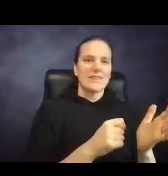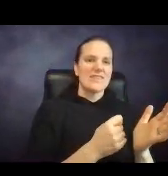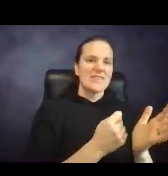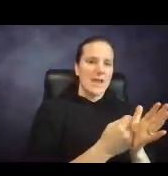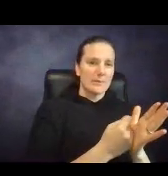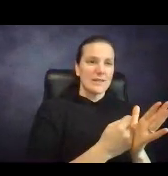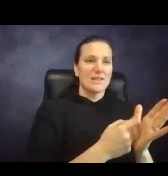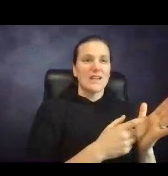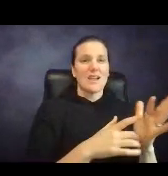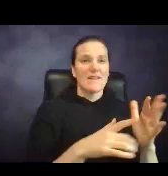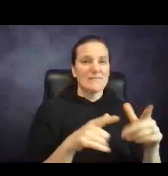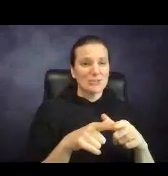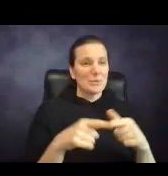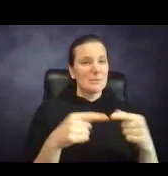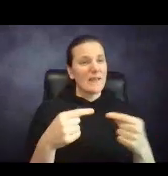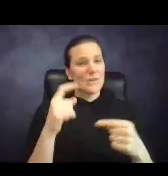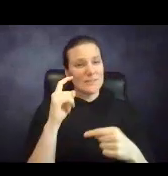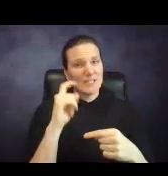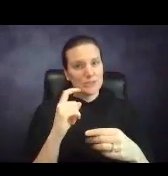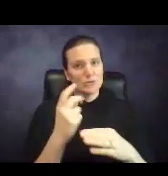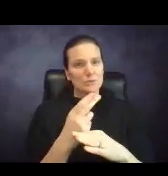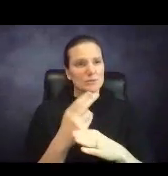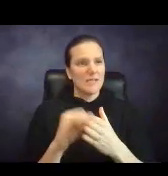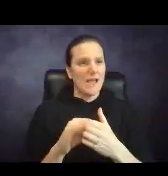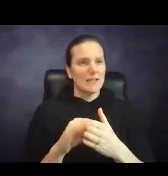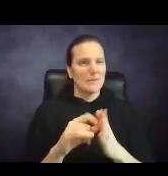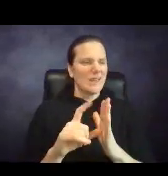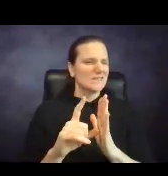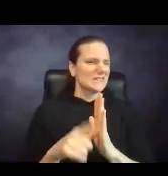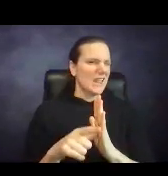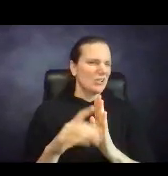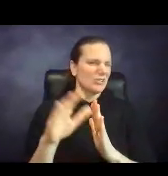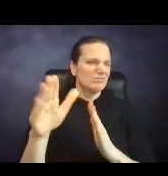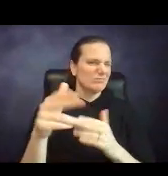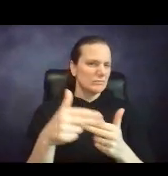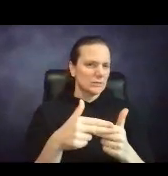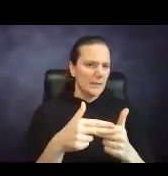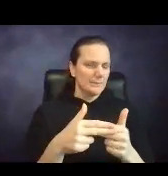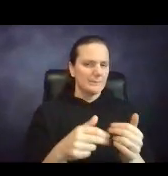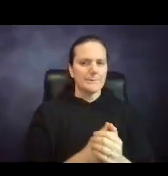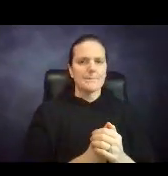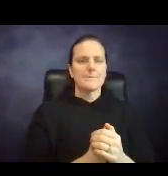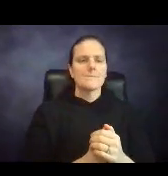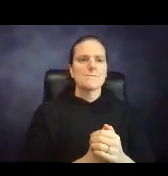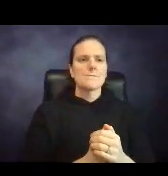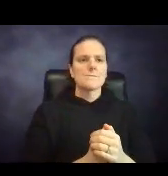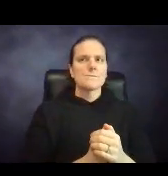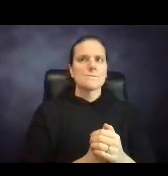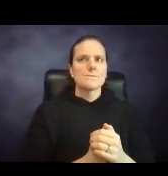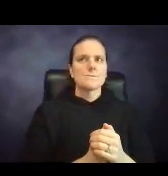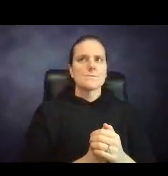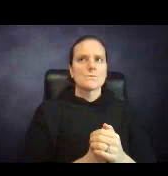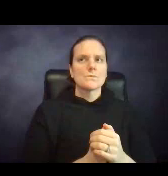vaginal preparation as well. But that's in a later slide that regulates glucose metabolism and fatty acid metabolism we just talked about